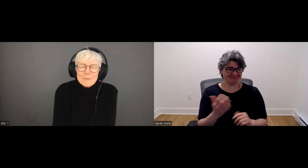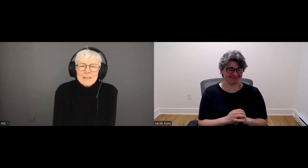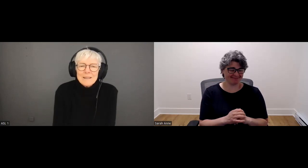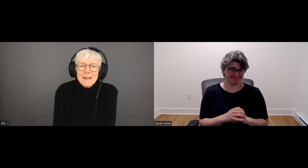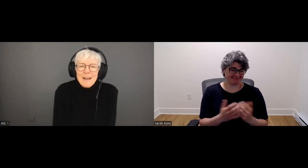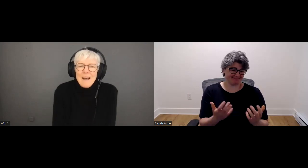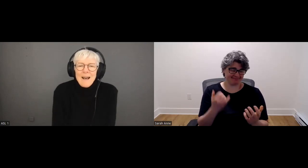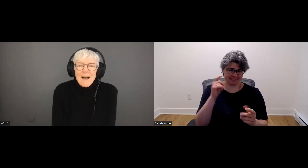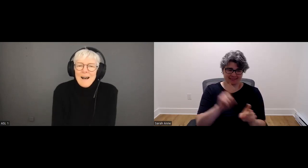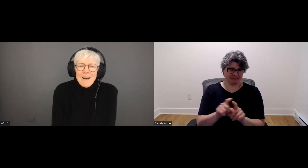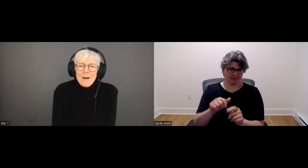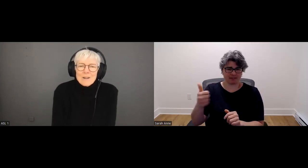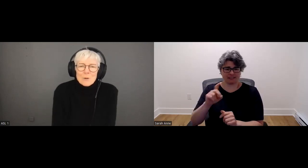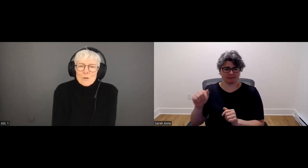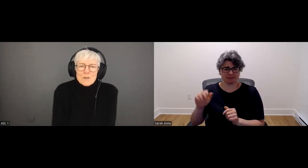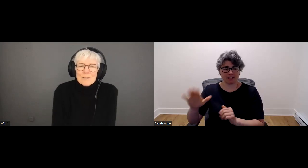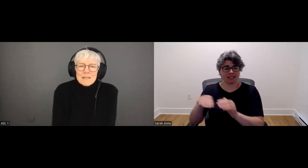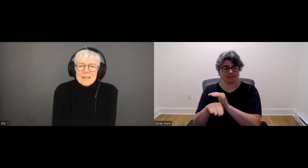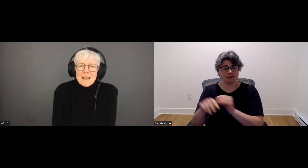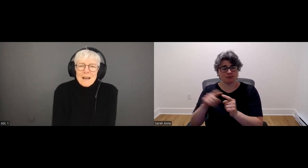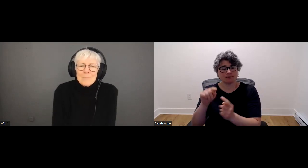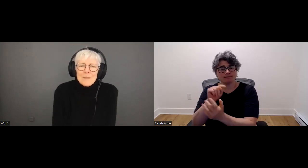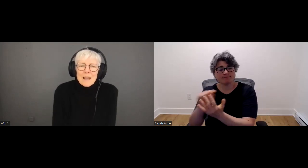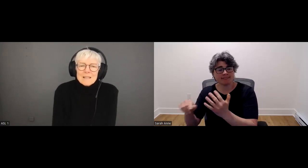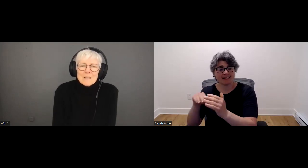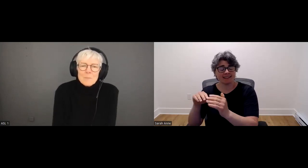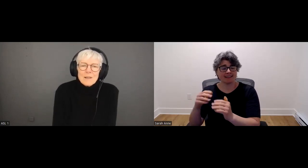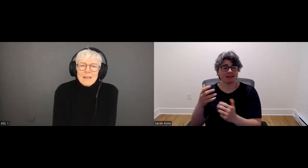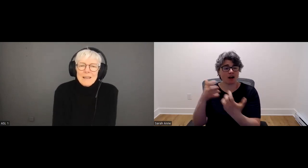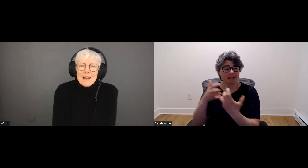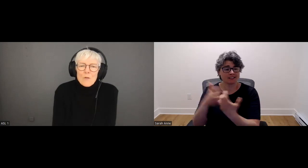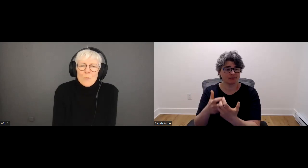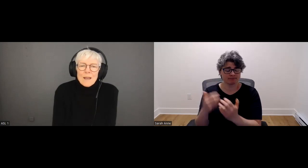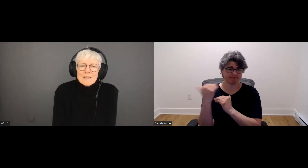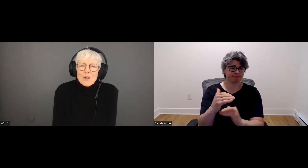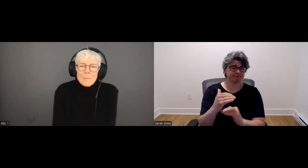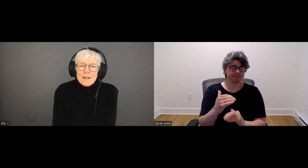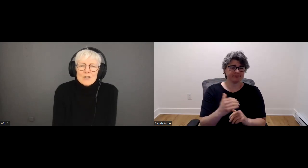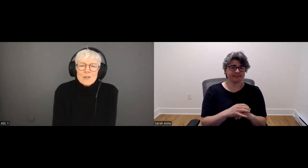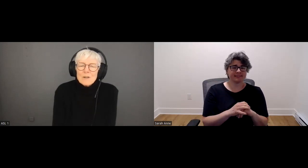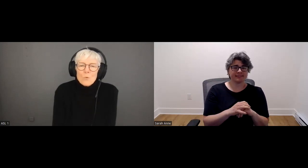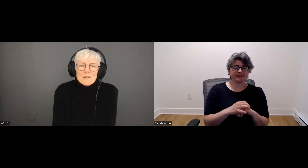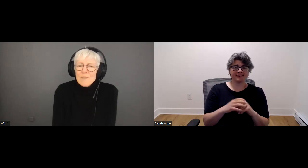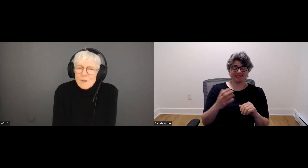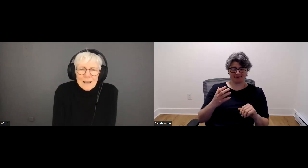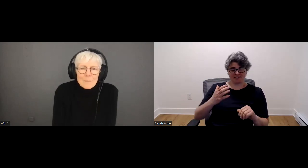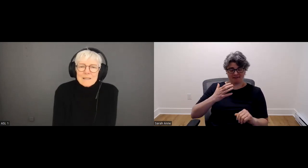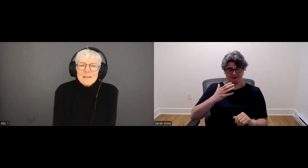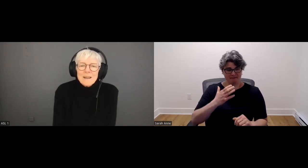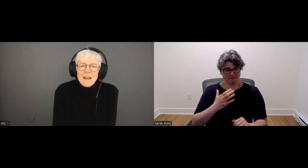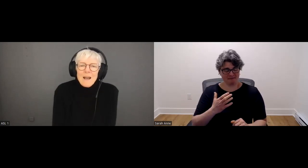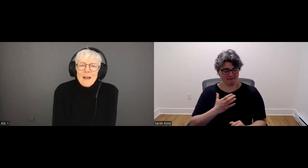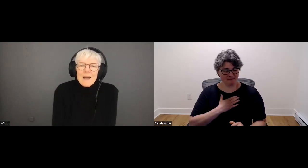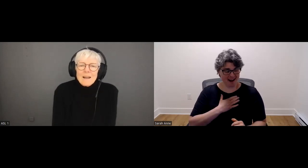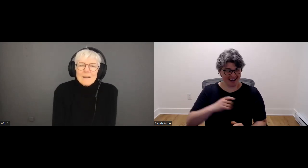limited uh interpreter Services um accessibility in other ways accommodation was very limited